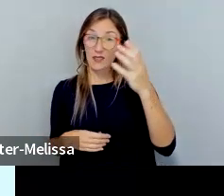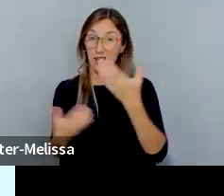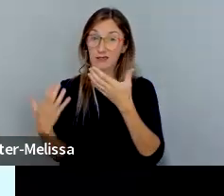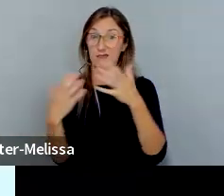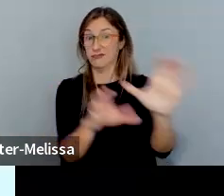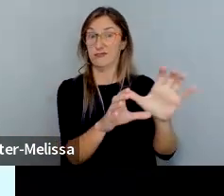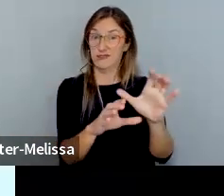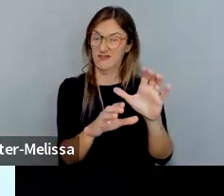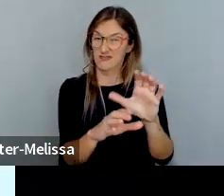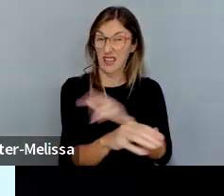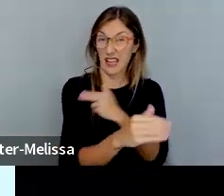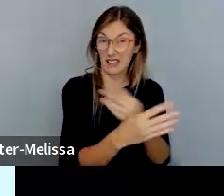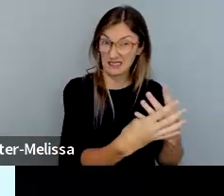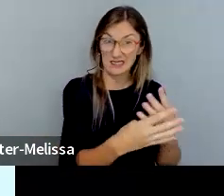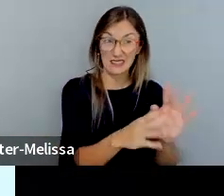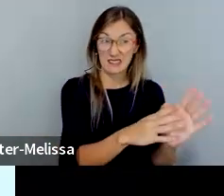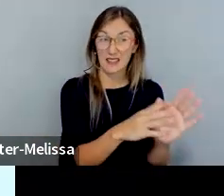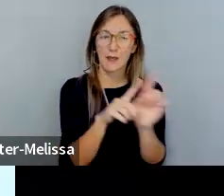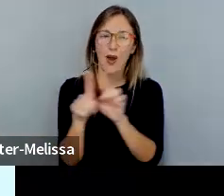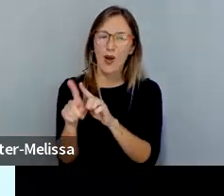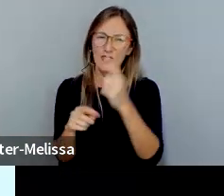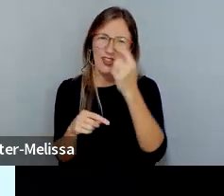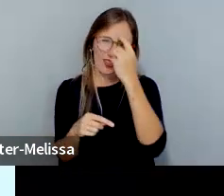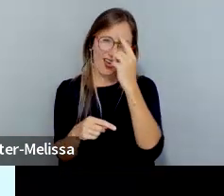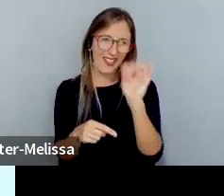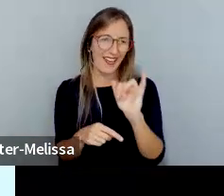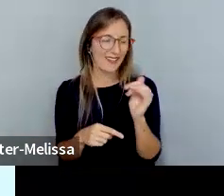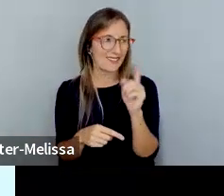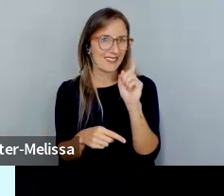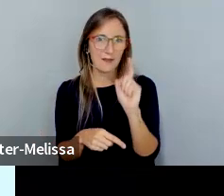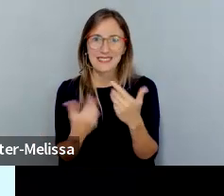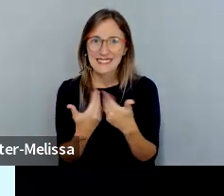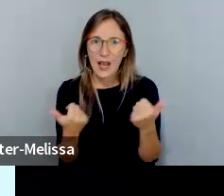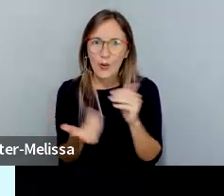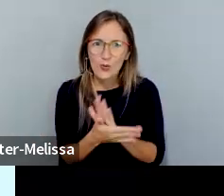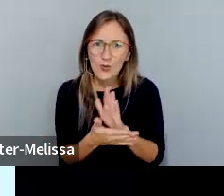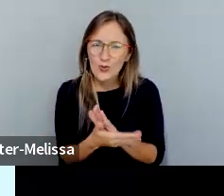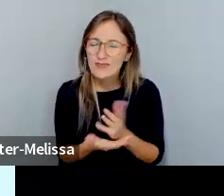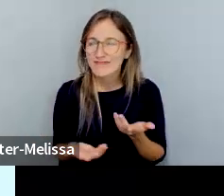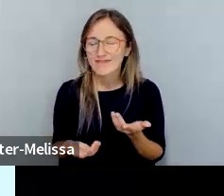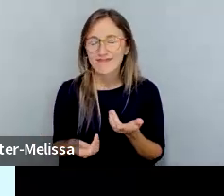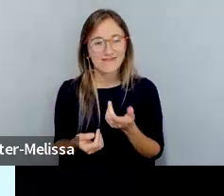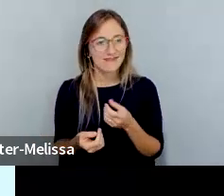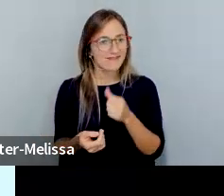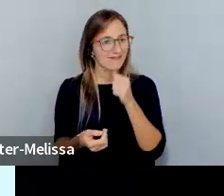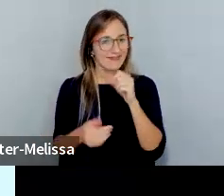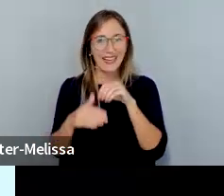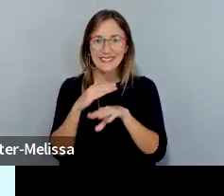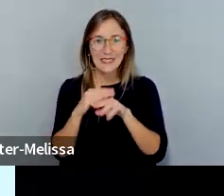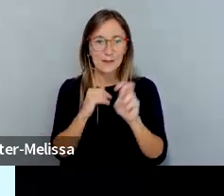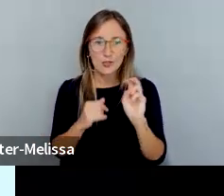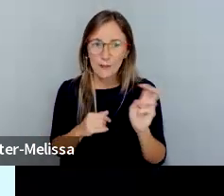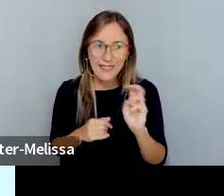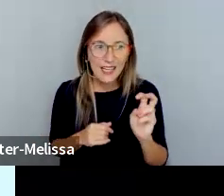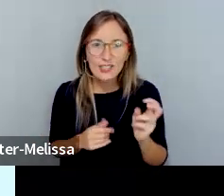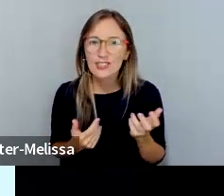ahead Mary.